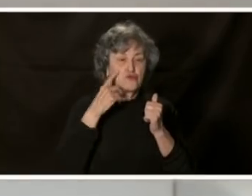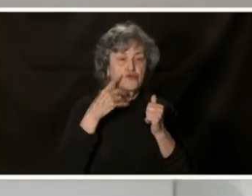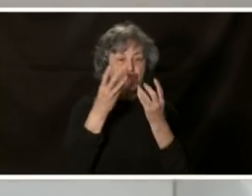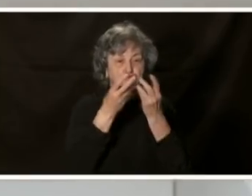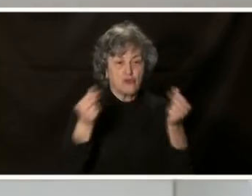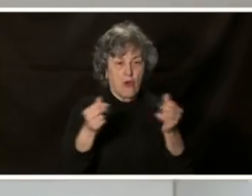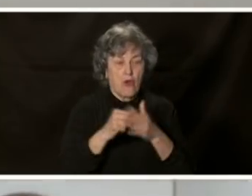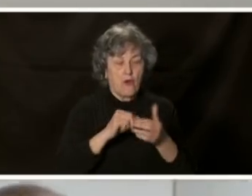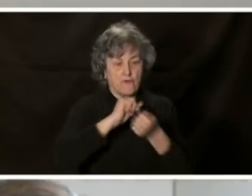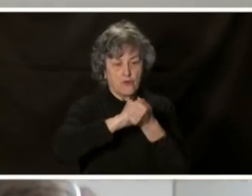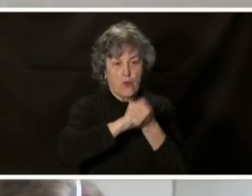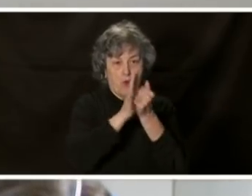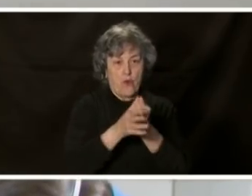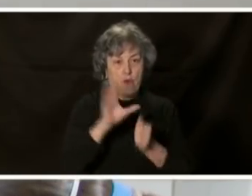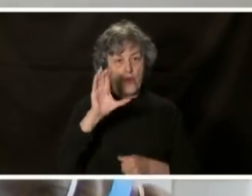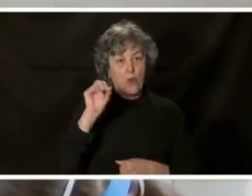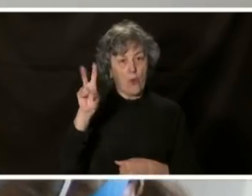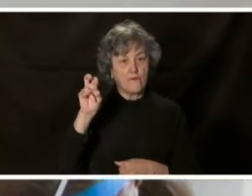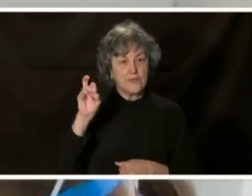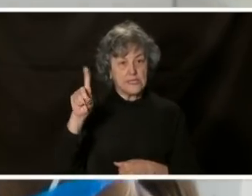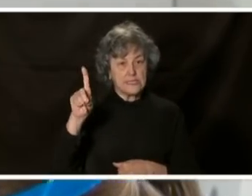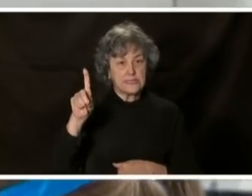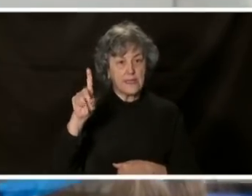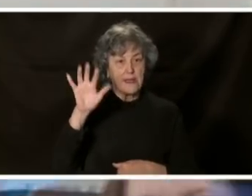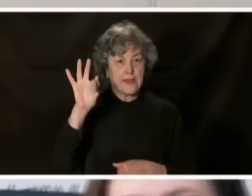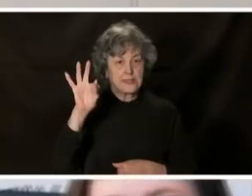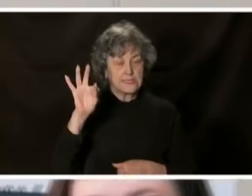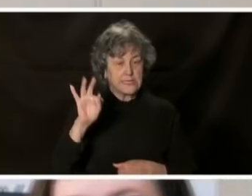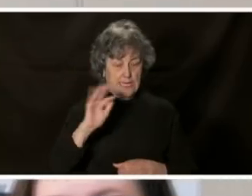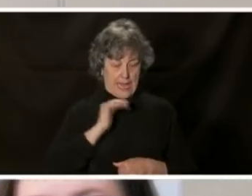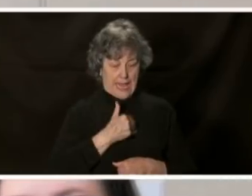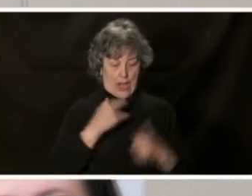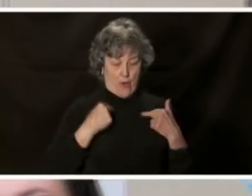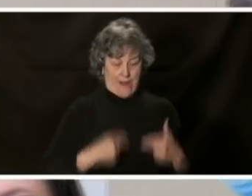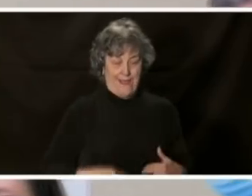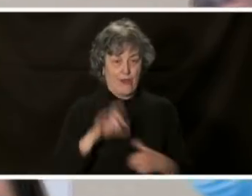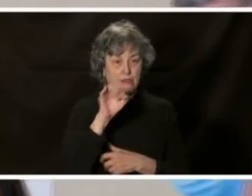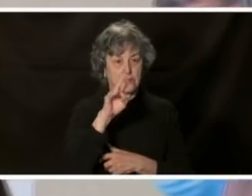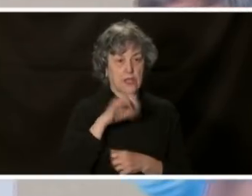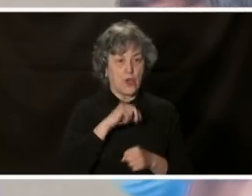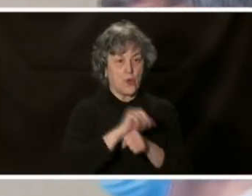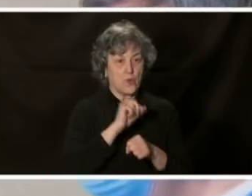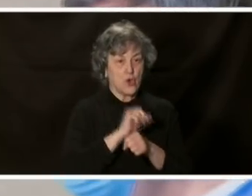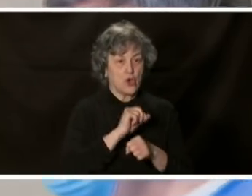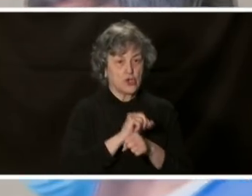AND OUR HEALTH CARE WORKERS CONTINUE TIRELESSLY, TREATING PATIENTS